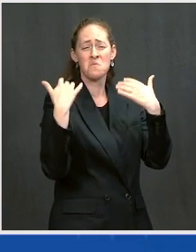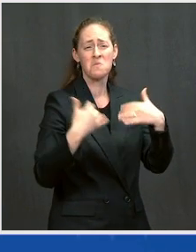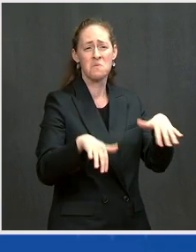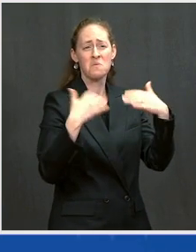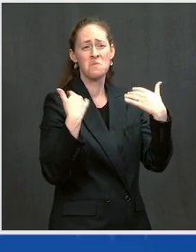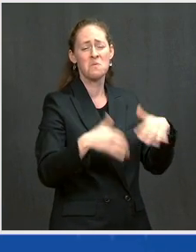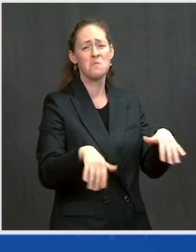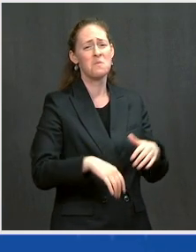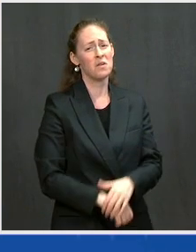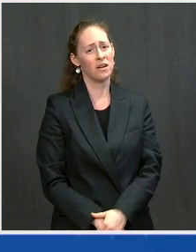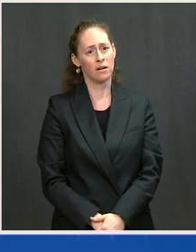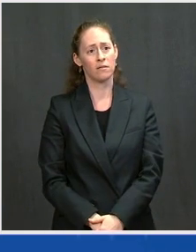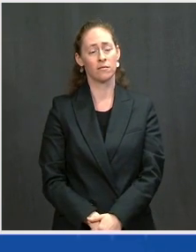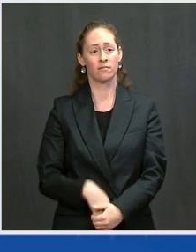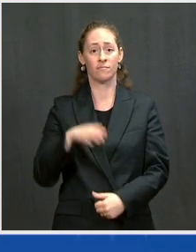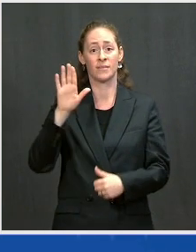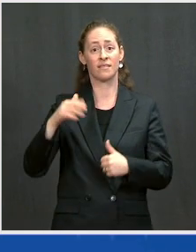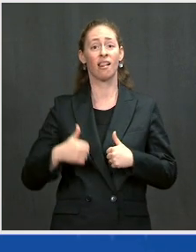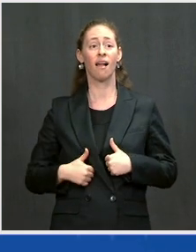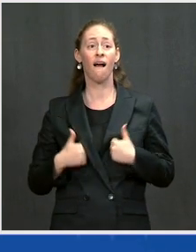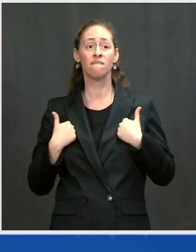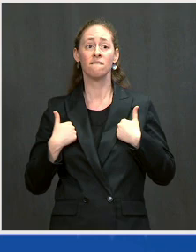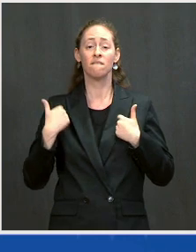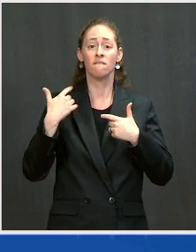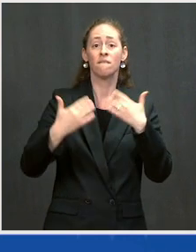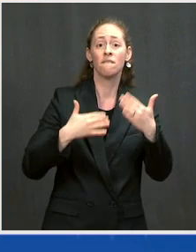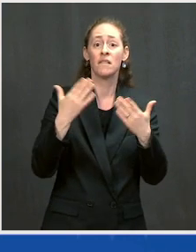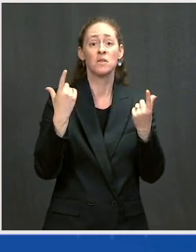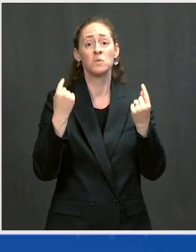Today, as he accepts our nation's highest military honor for value,